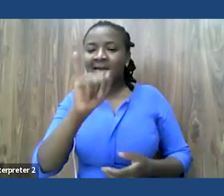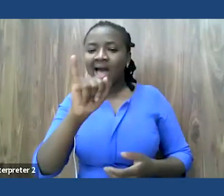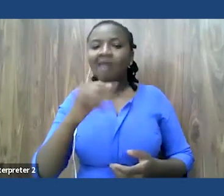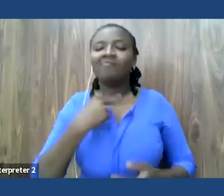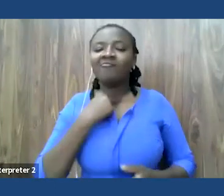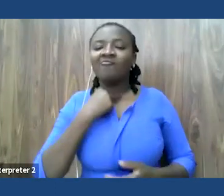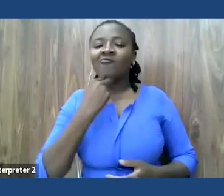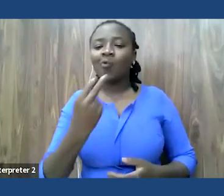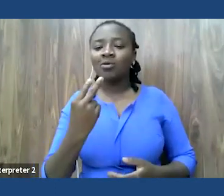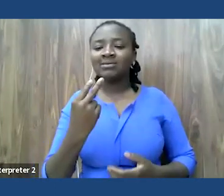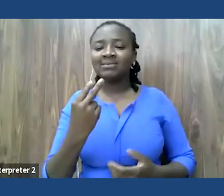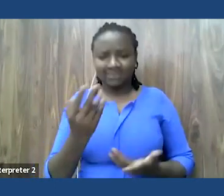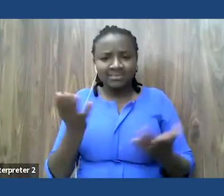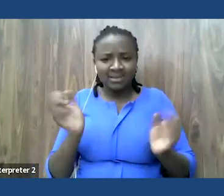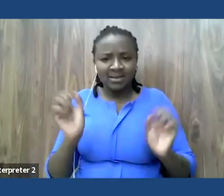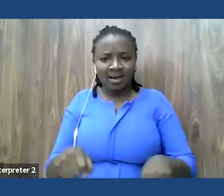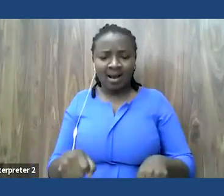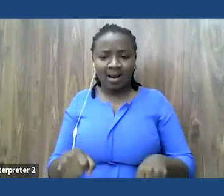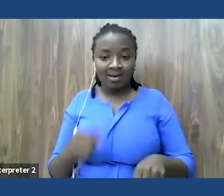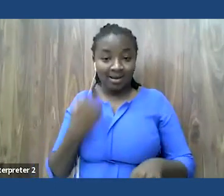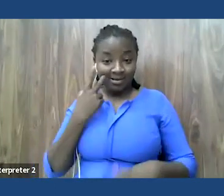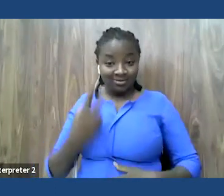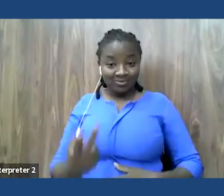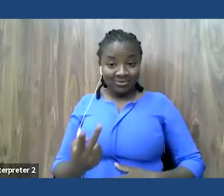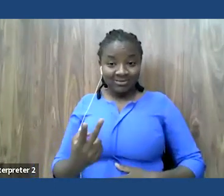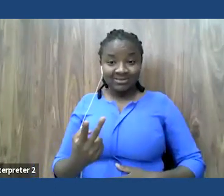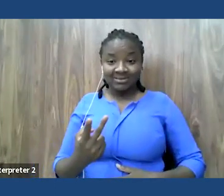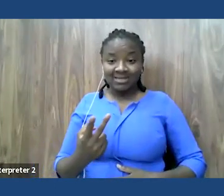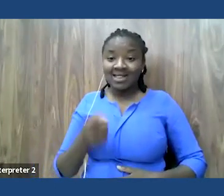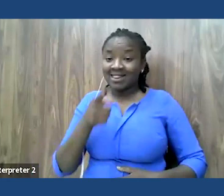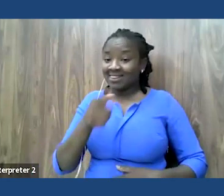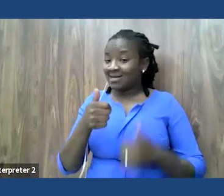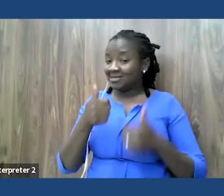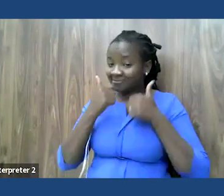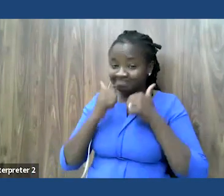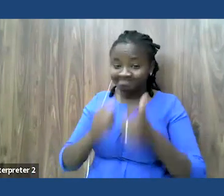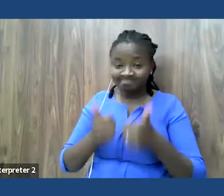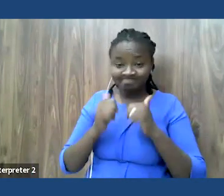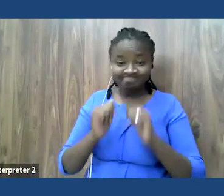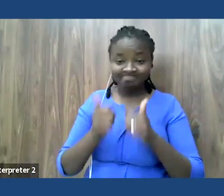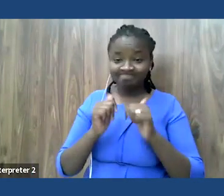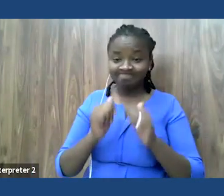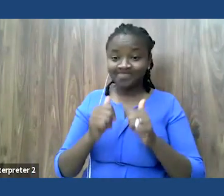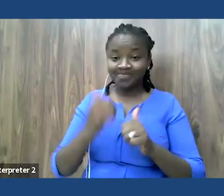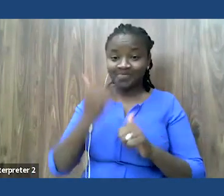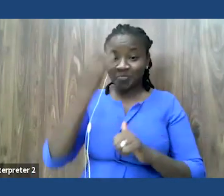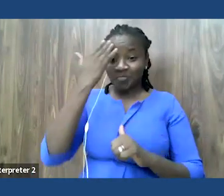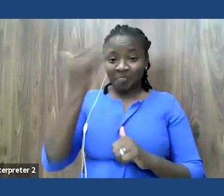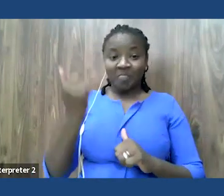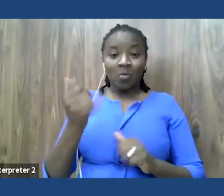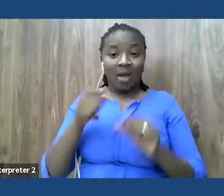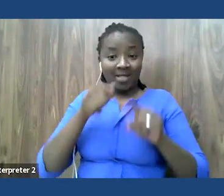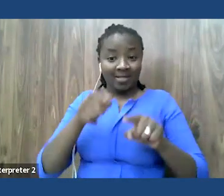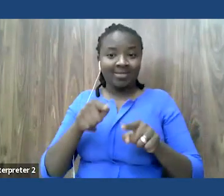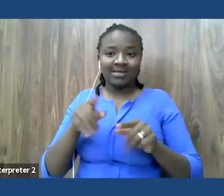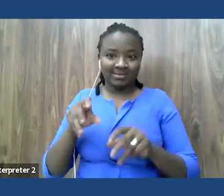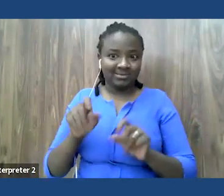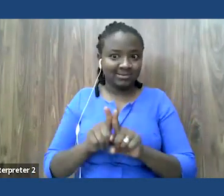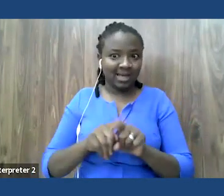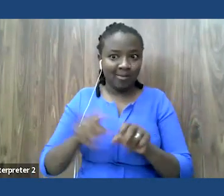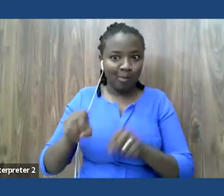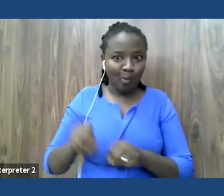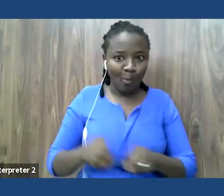It's interesting because they're seeing it in both a market opportunity since we've mentioned